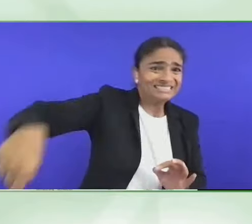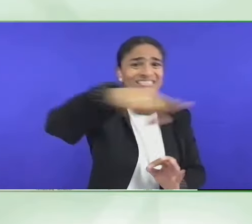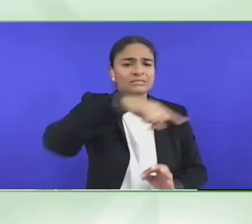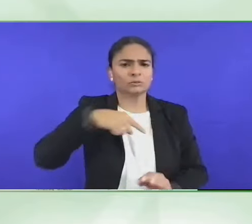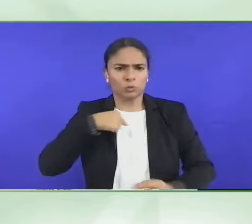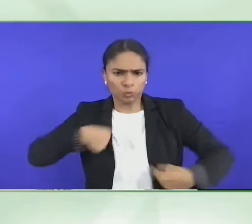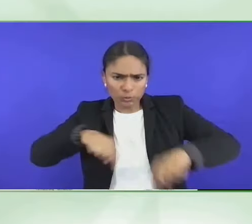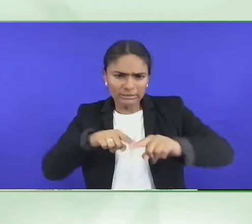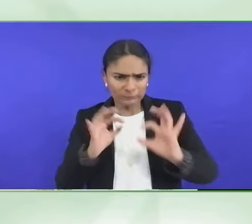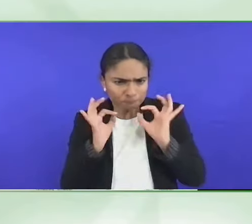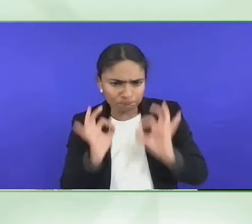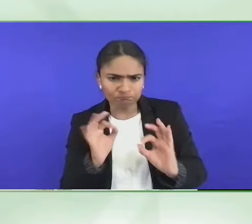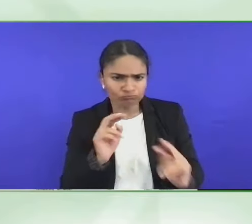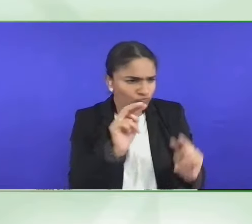to thrive in those jobs.